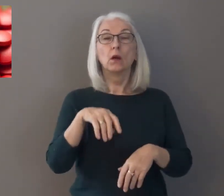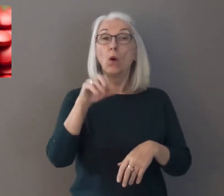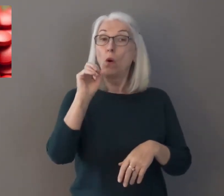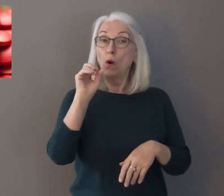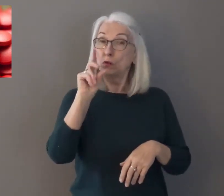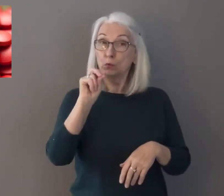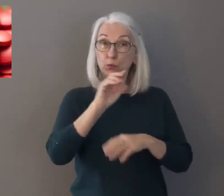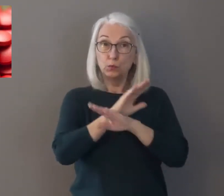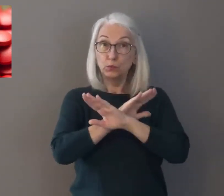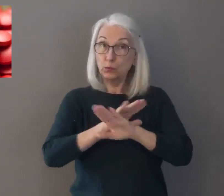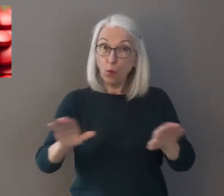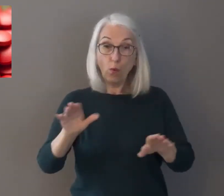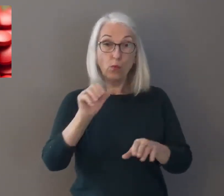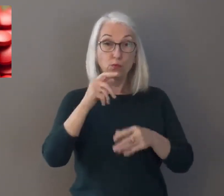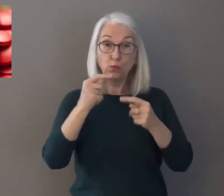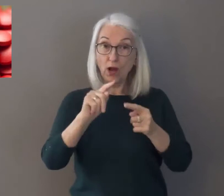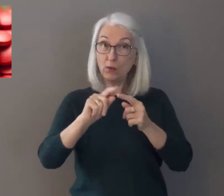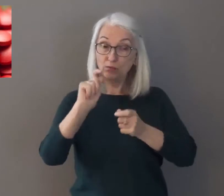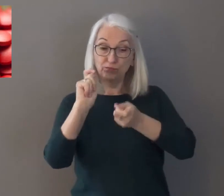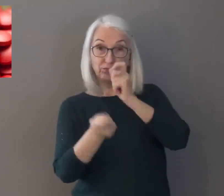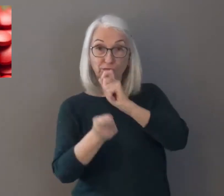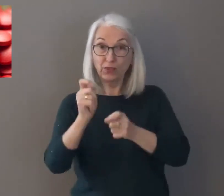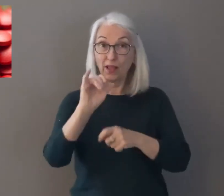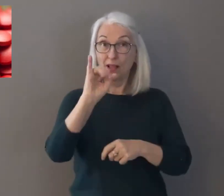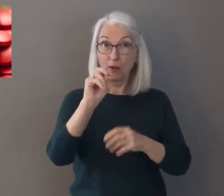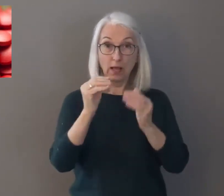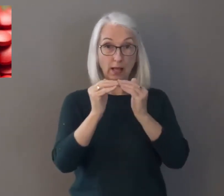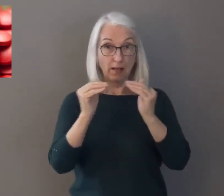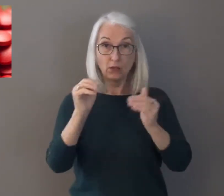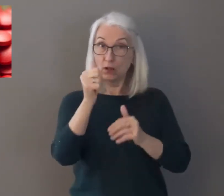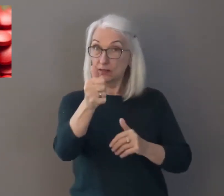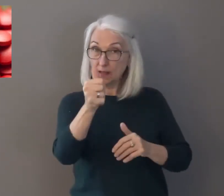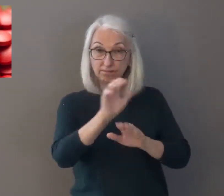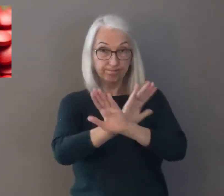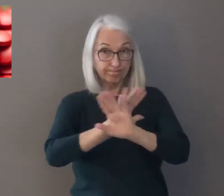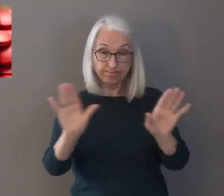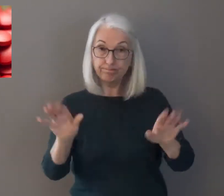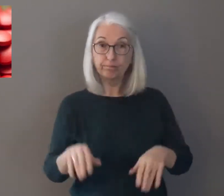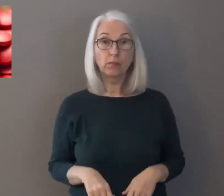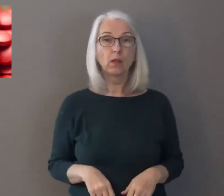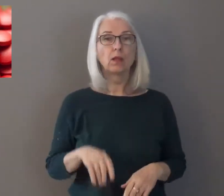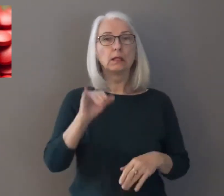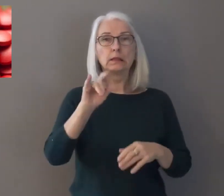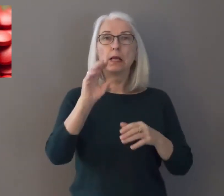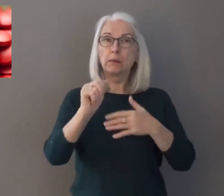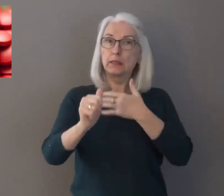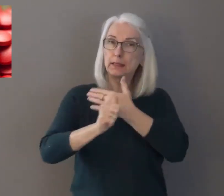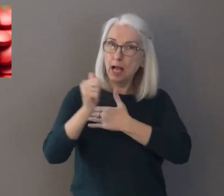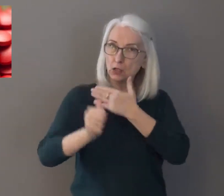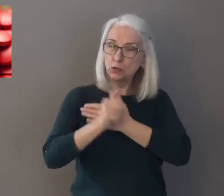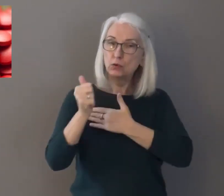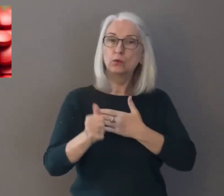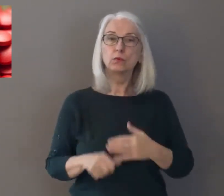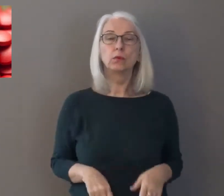Do not trying to adjust iron levels yourself. It can be hazardous.